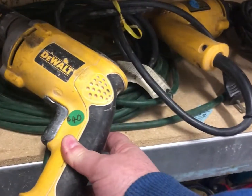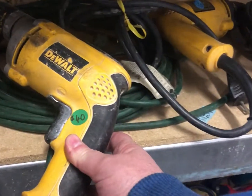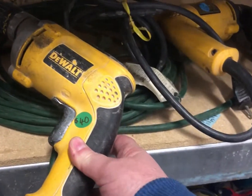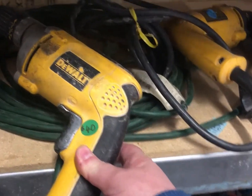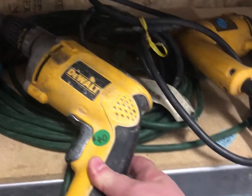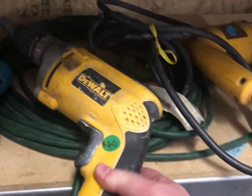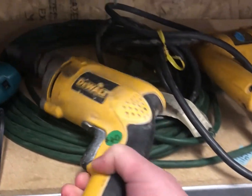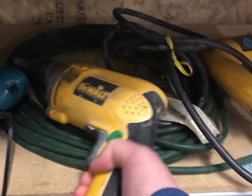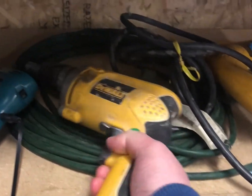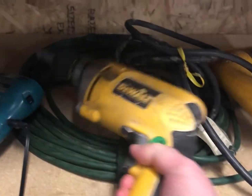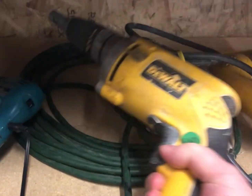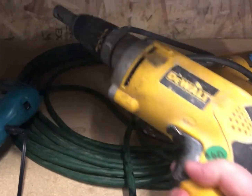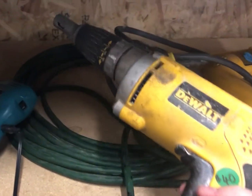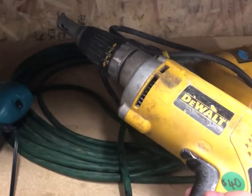This is $40,